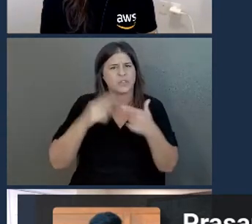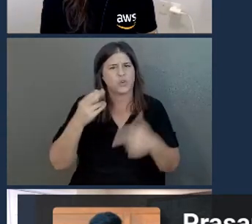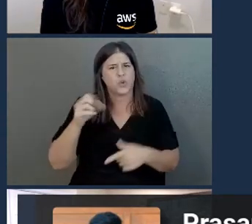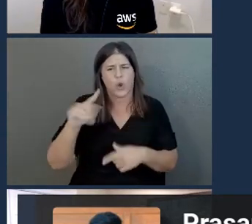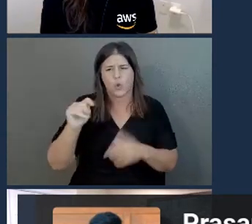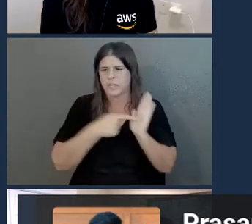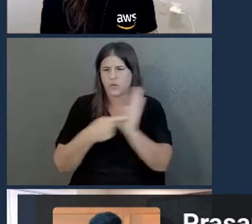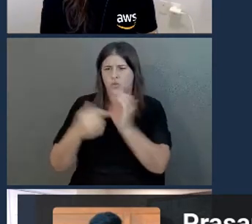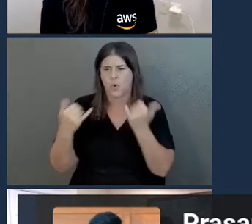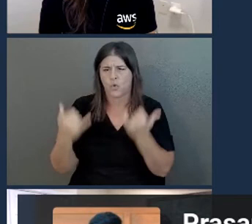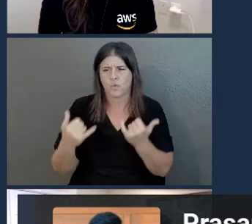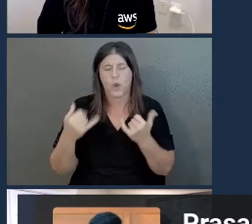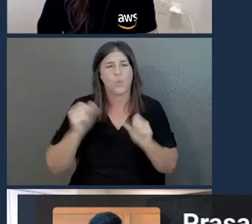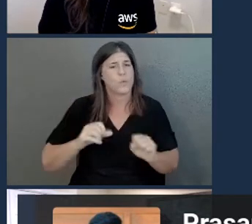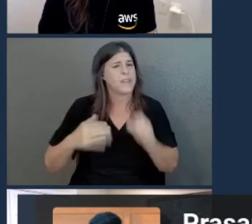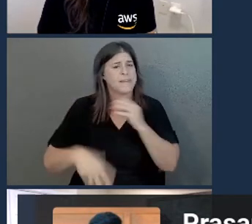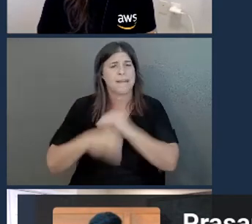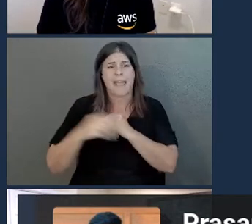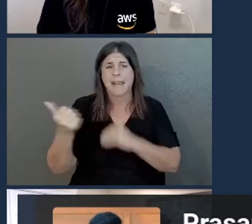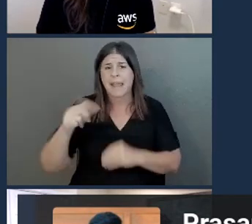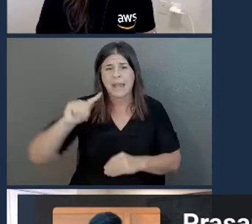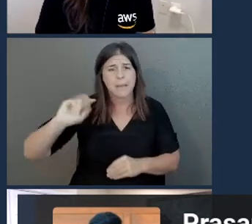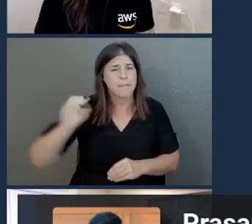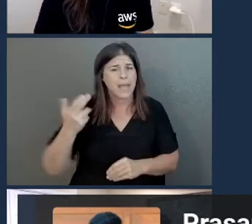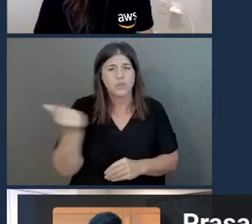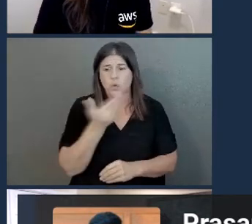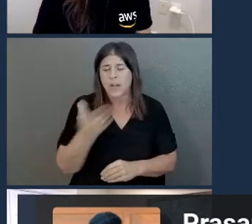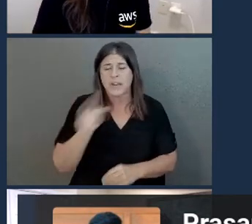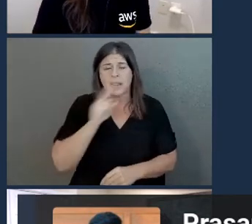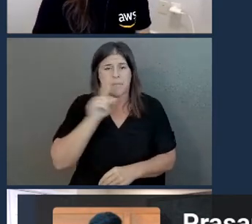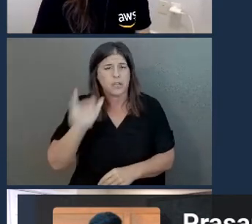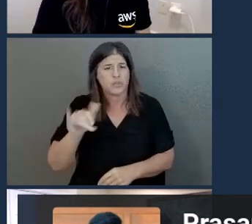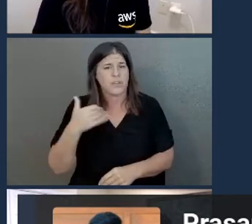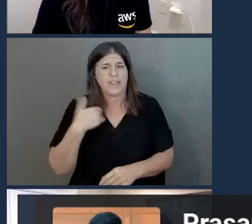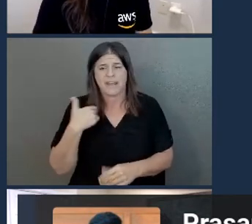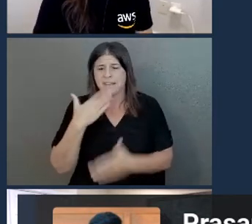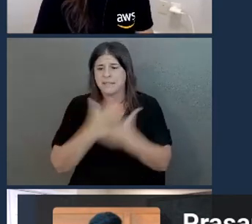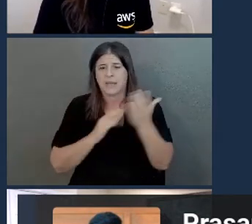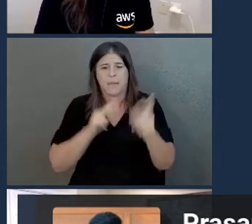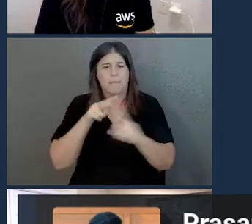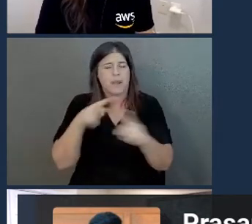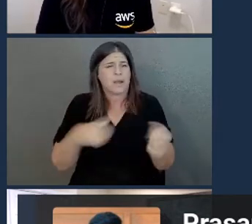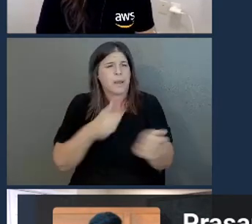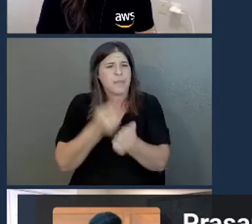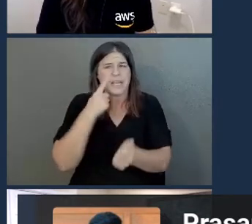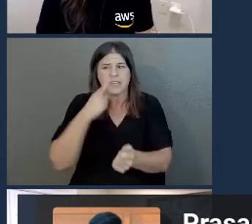We could put any patches or anything to make sure it's has any sort of compliance necessary for that organization, right?